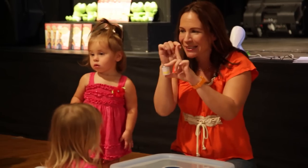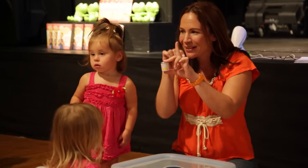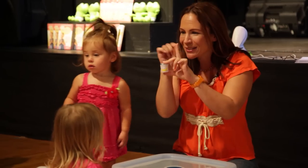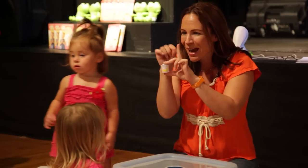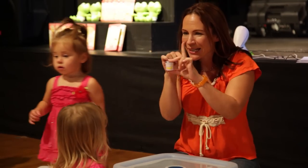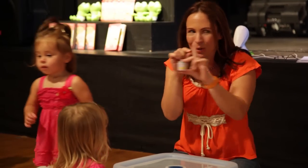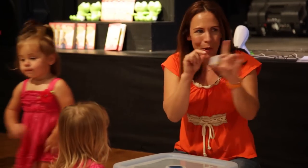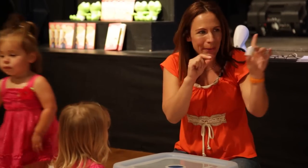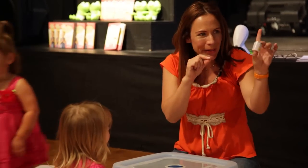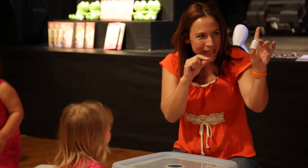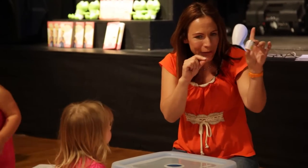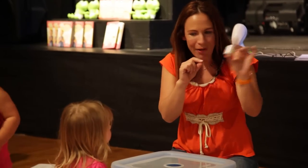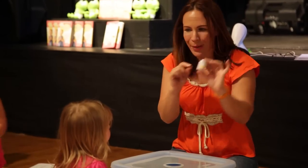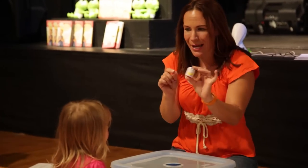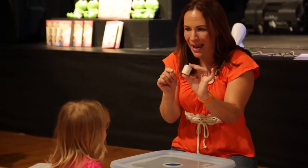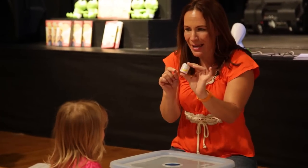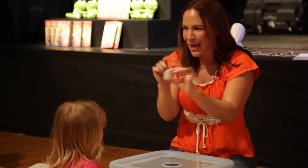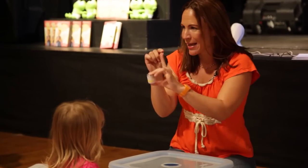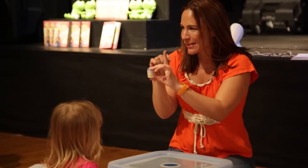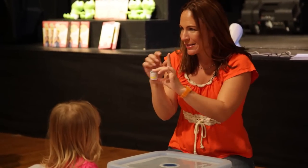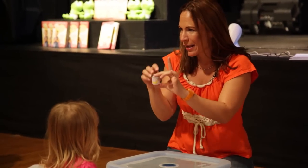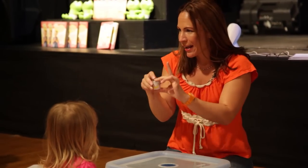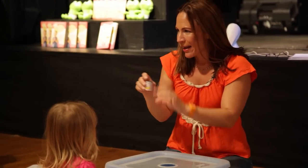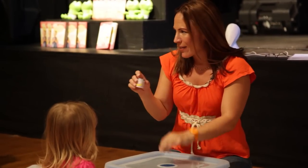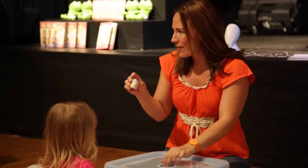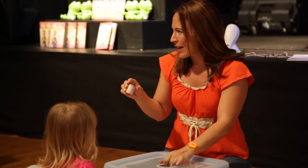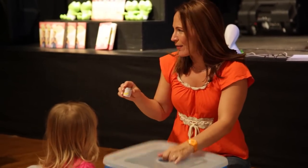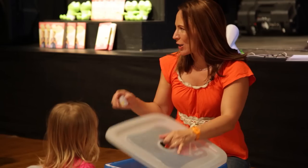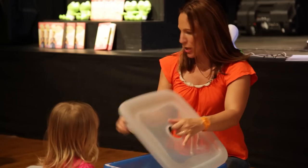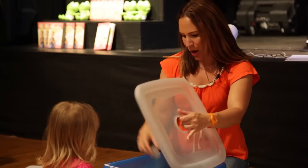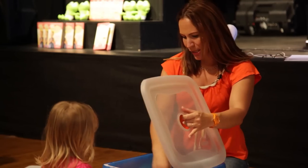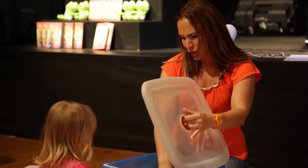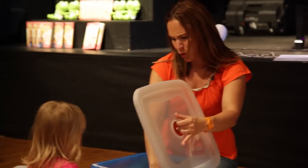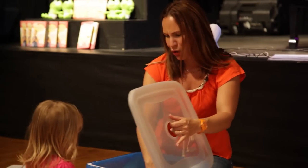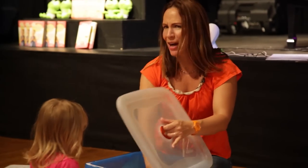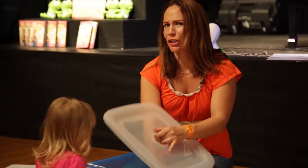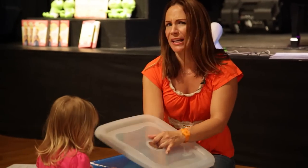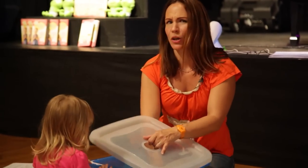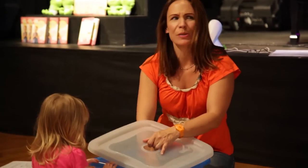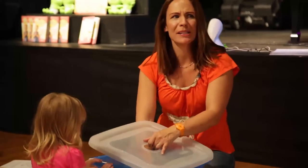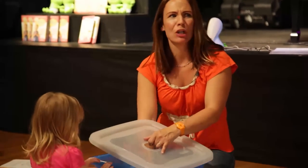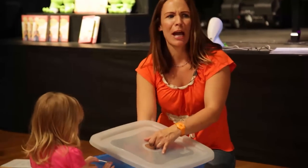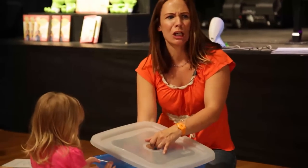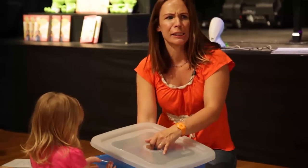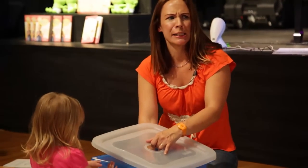It's a little tiny toy container of BANANAS. Very good. There's more crackers in here. Who's missing crackers?